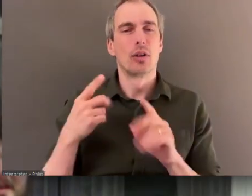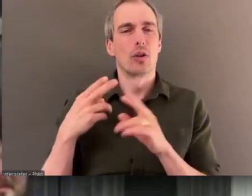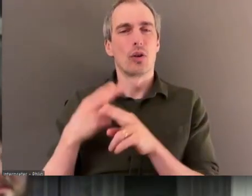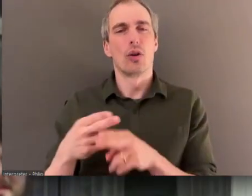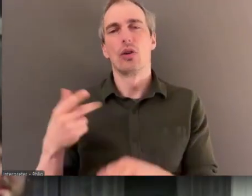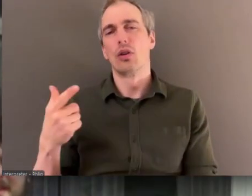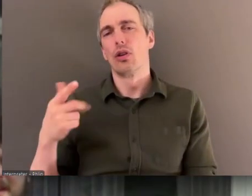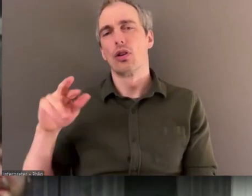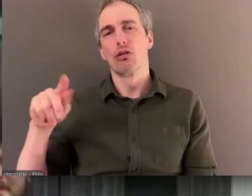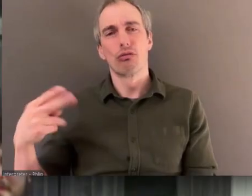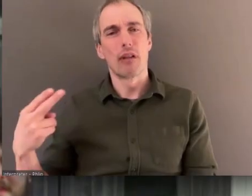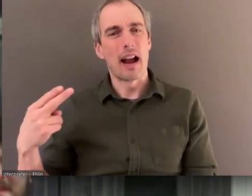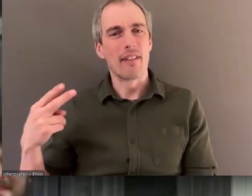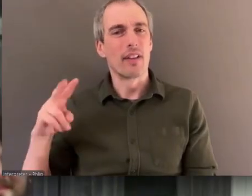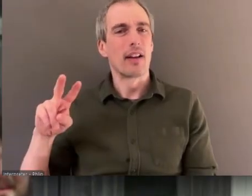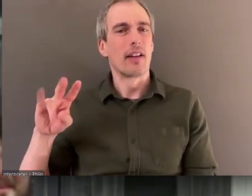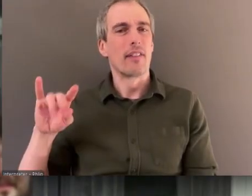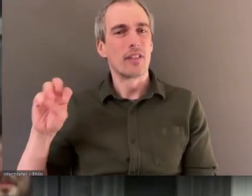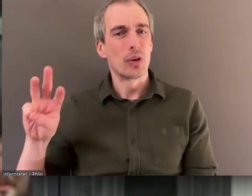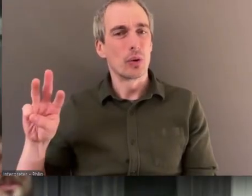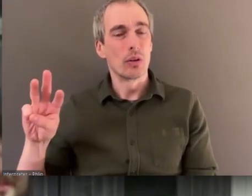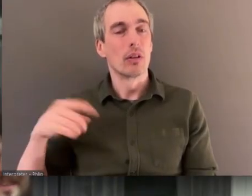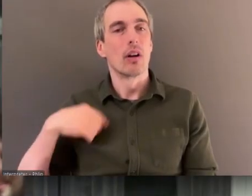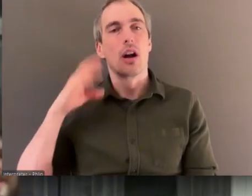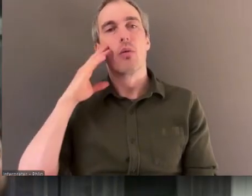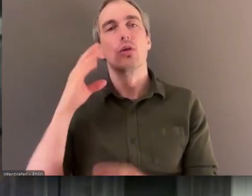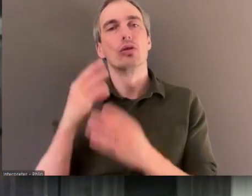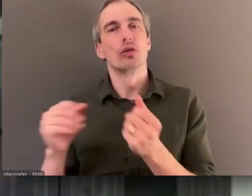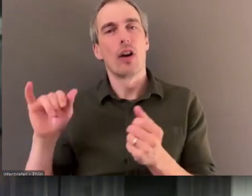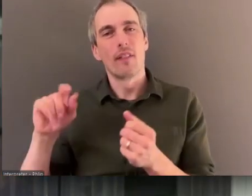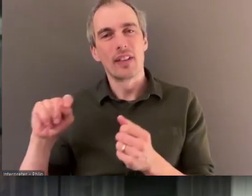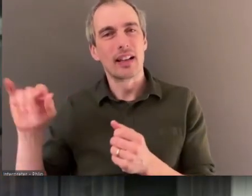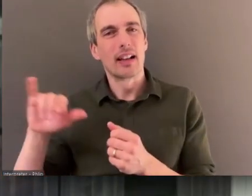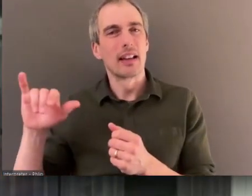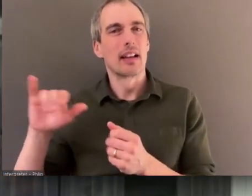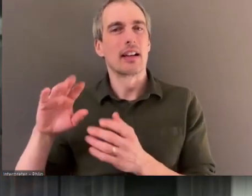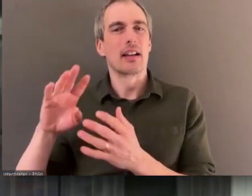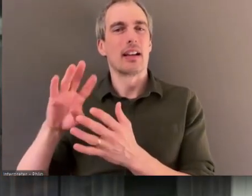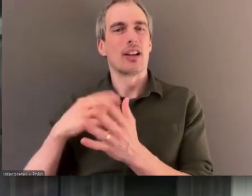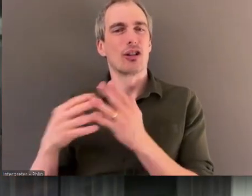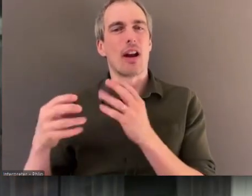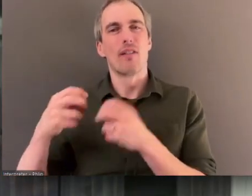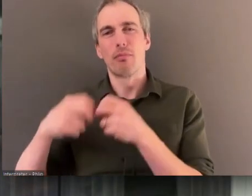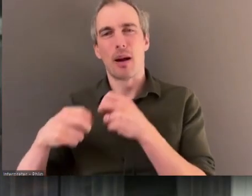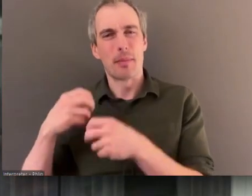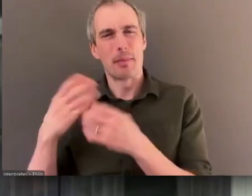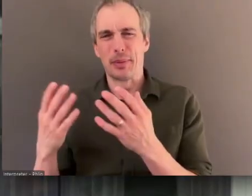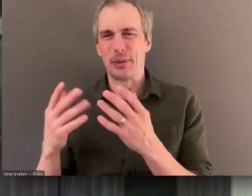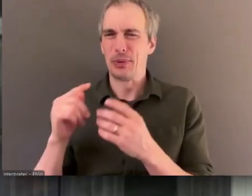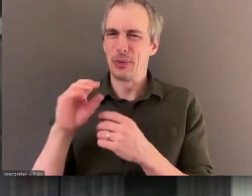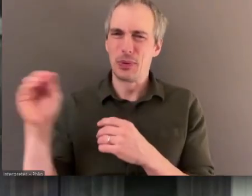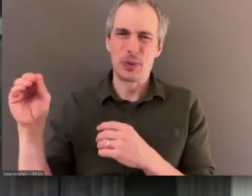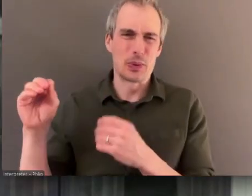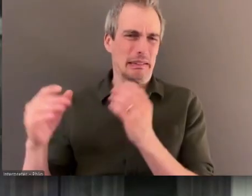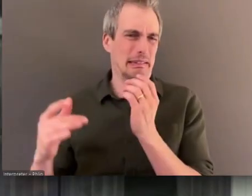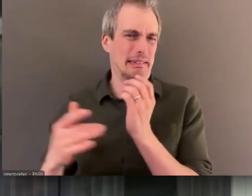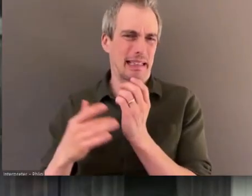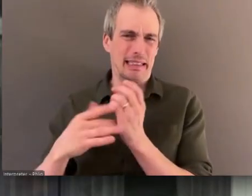And it's probably too technical to go into for a one minute question, but yes, I would. But all of us...